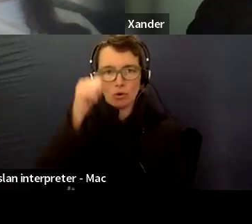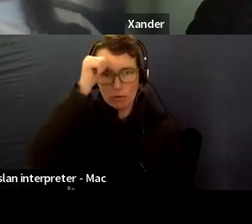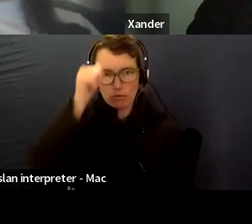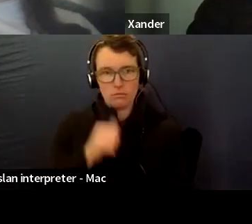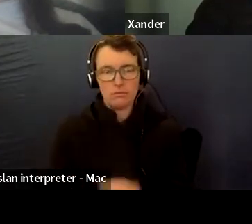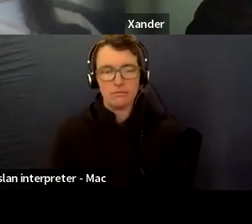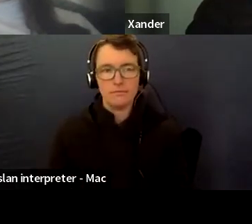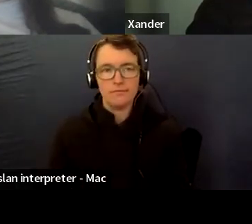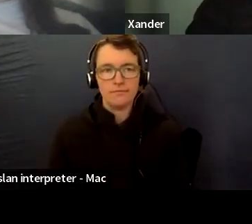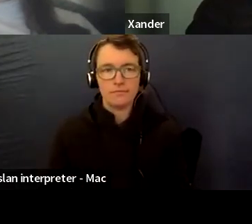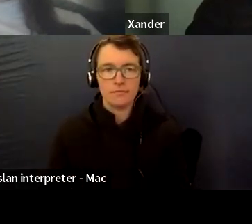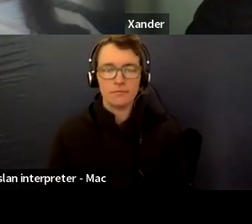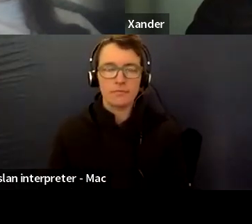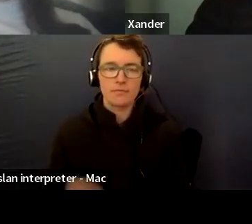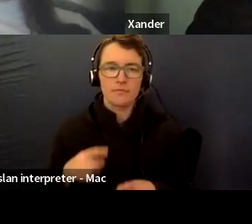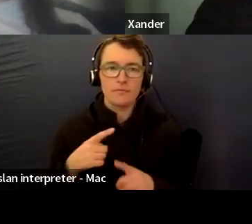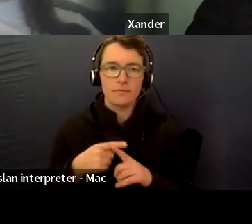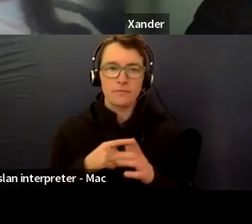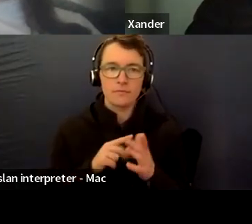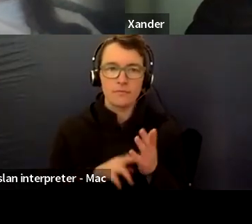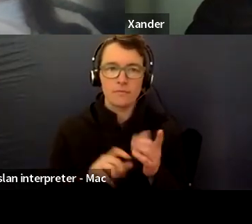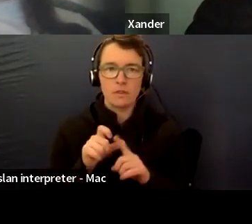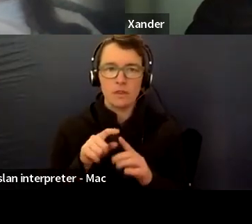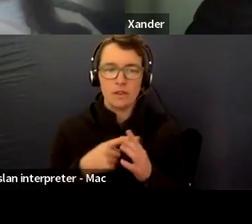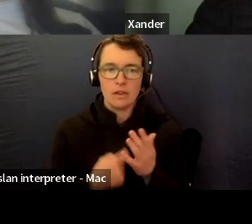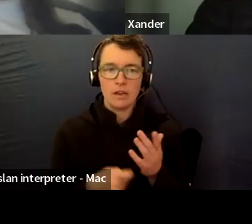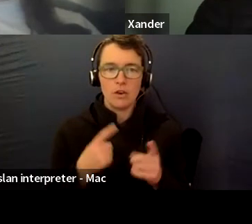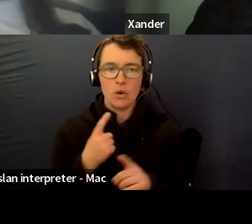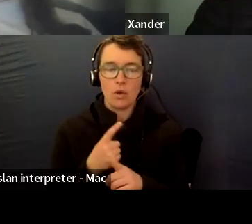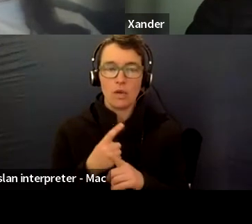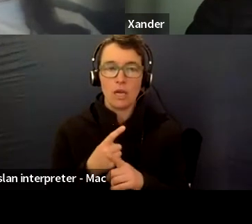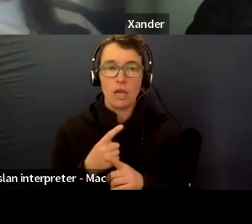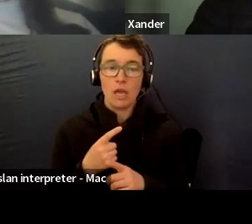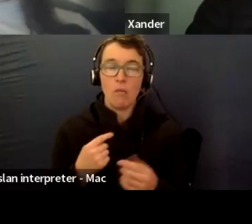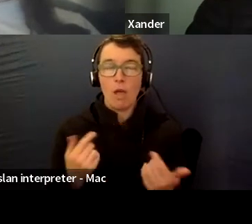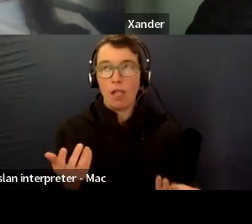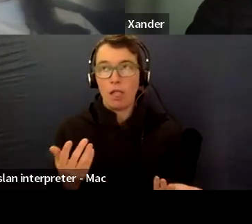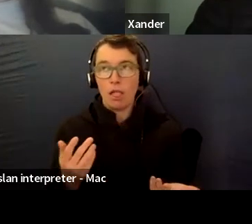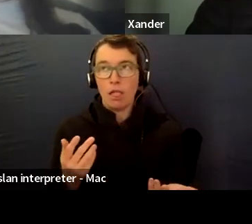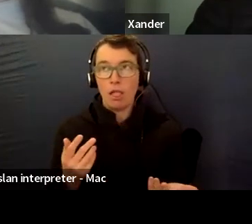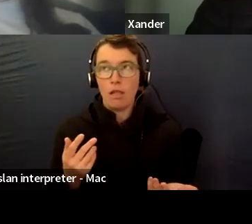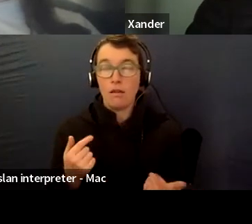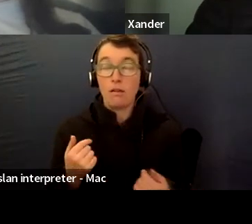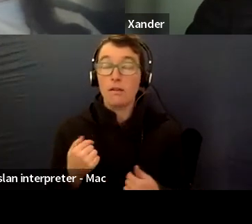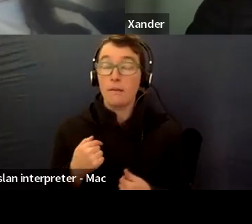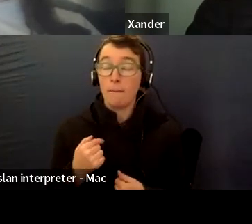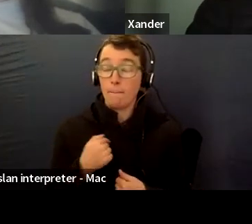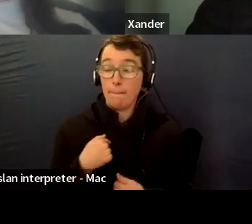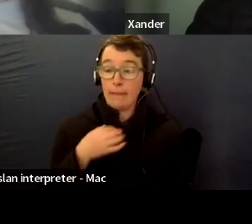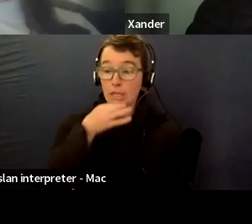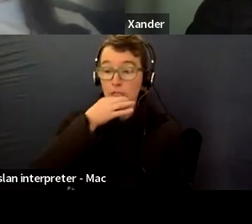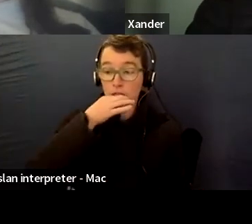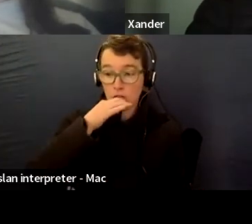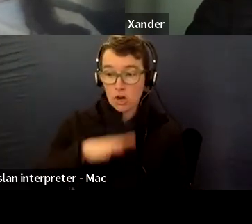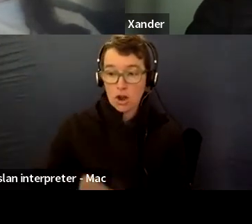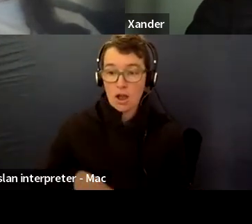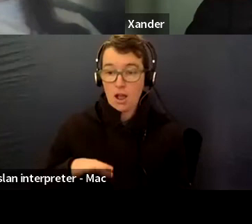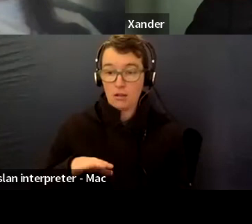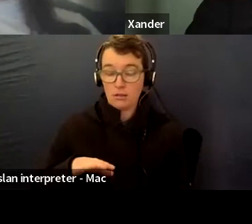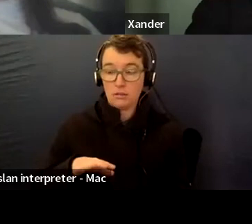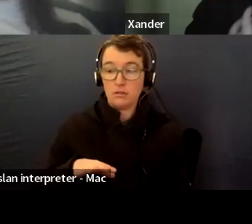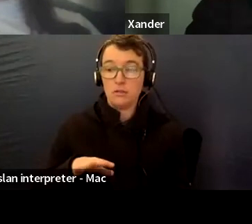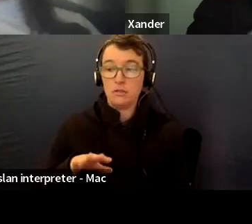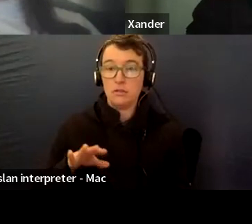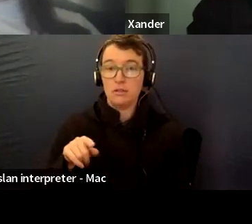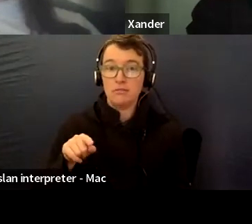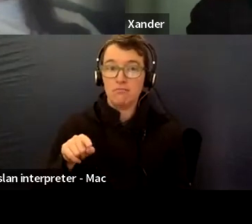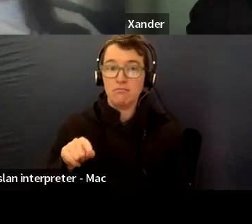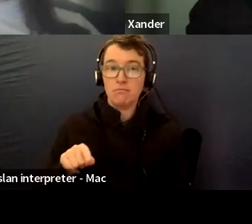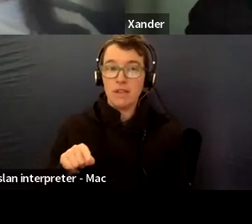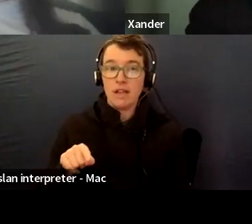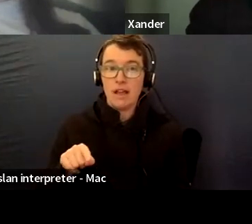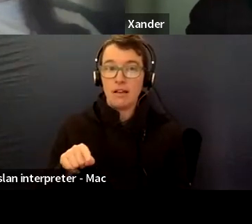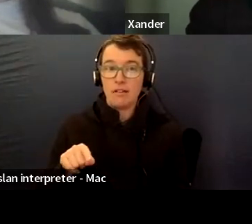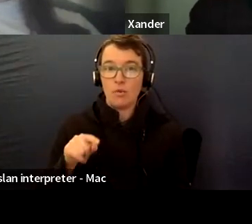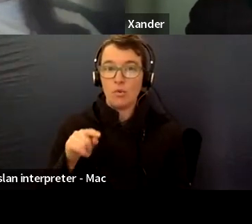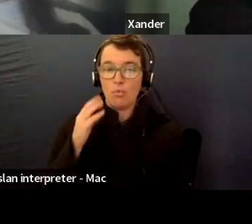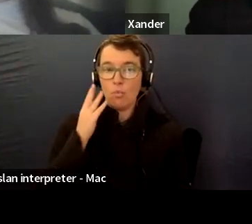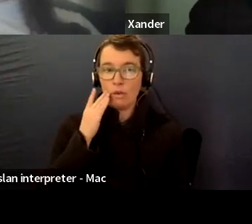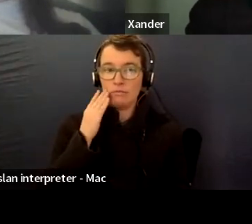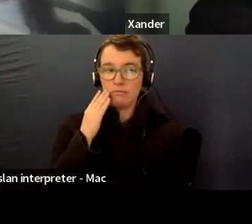Well, because I was a child at the time when majority of kind of school ready problems were happening.